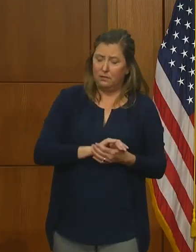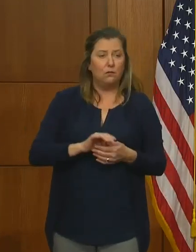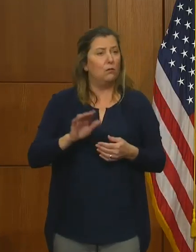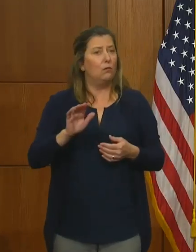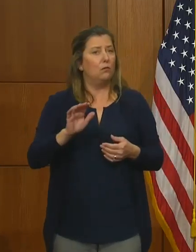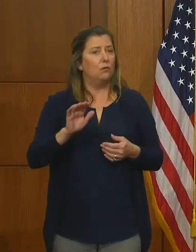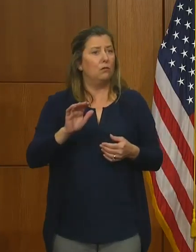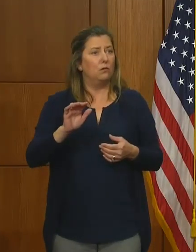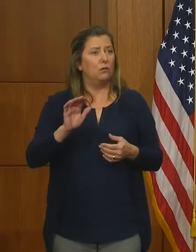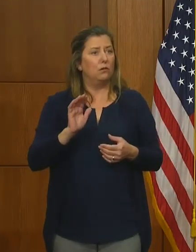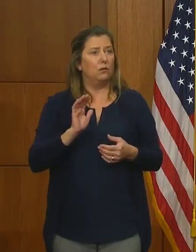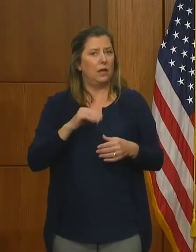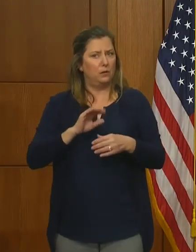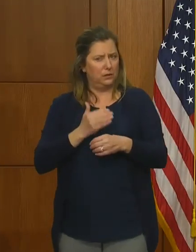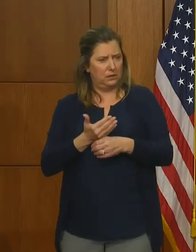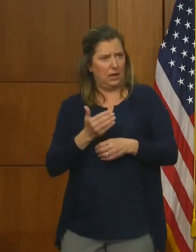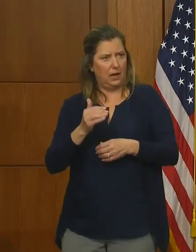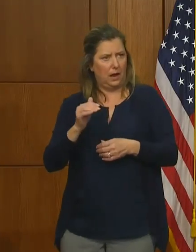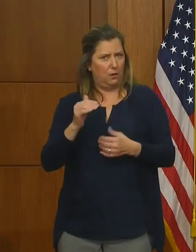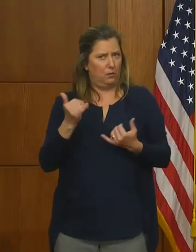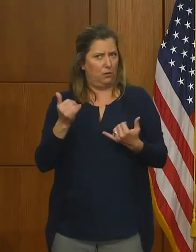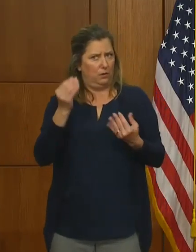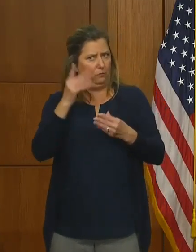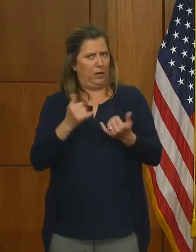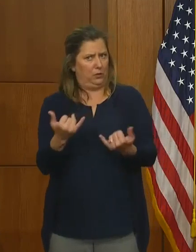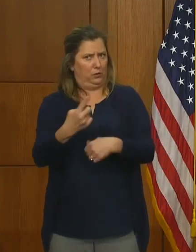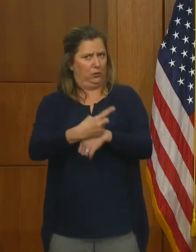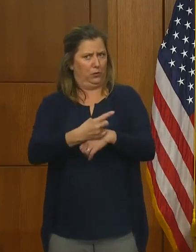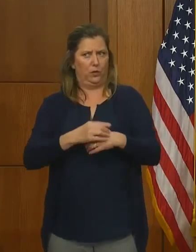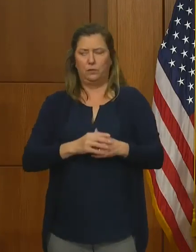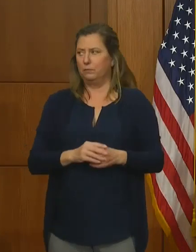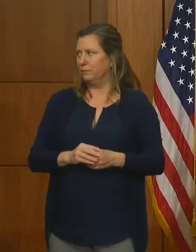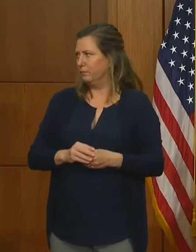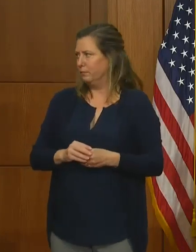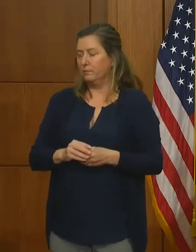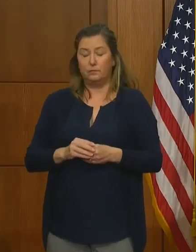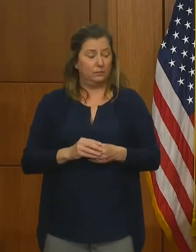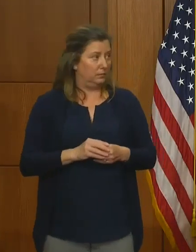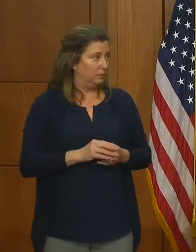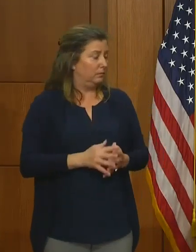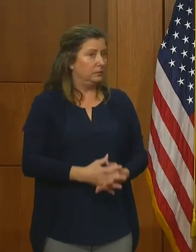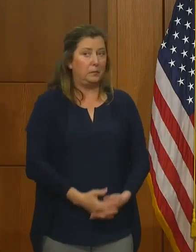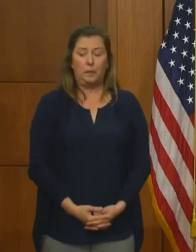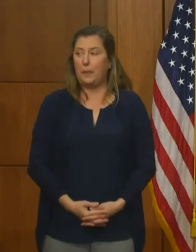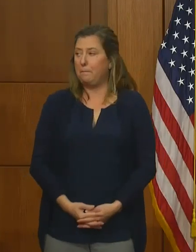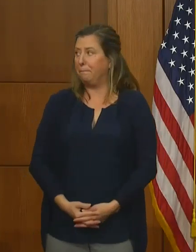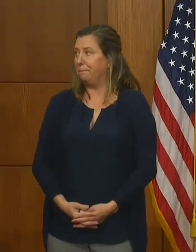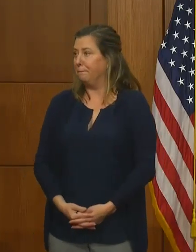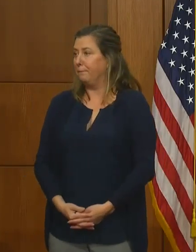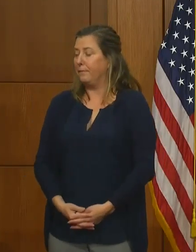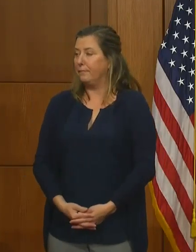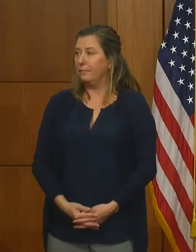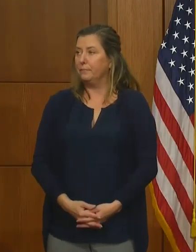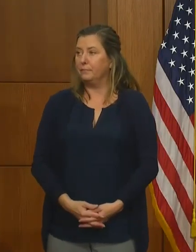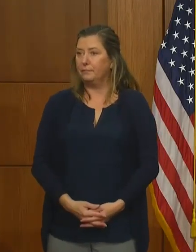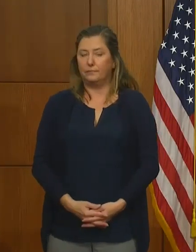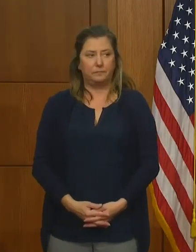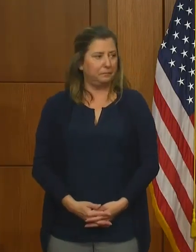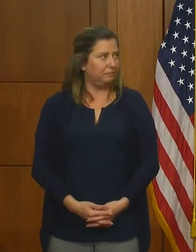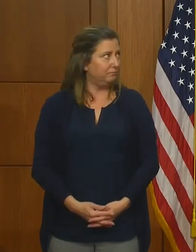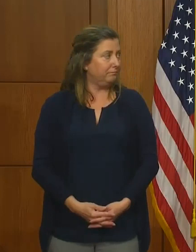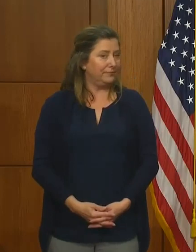THAT NATIONWIDE. NO THAT WOULD